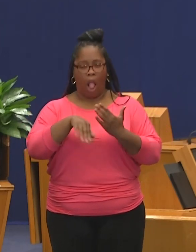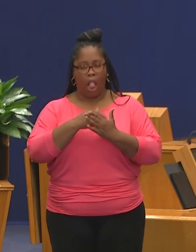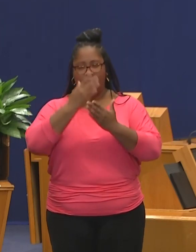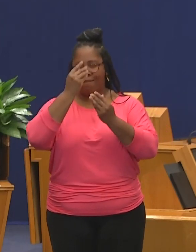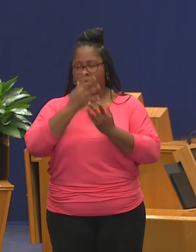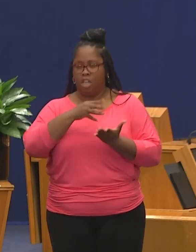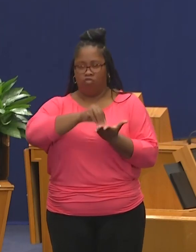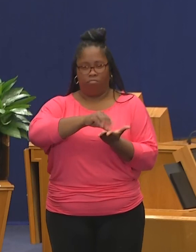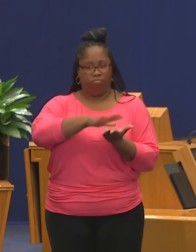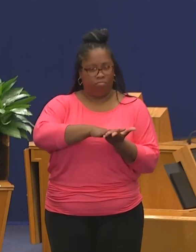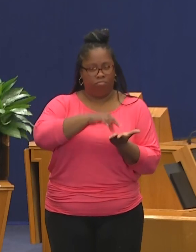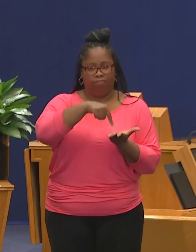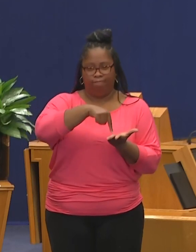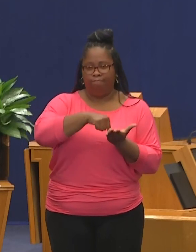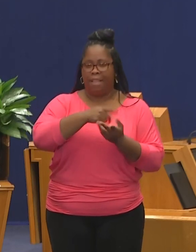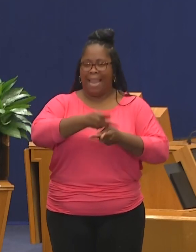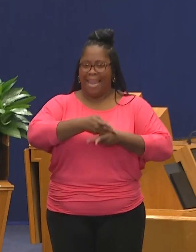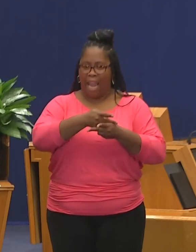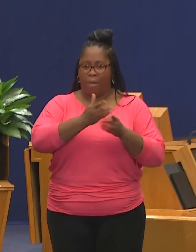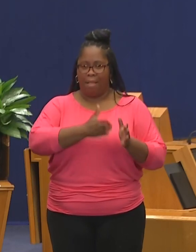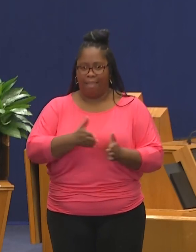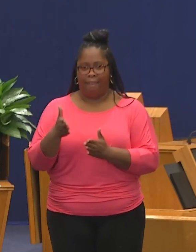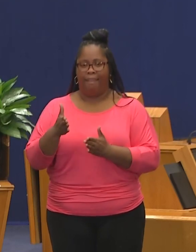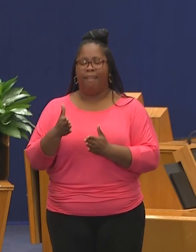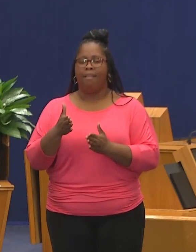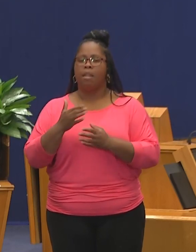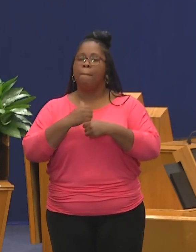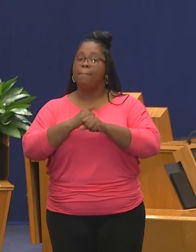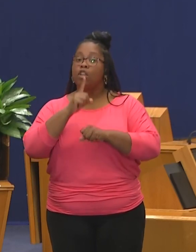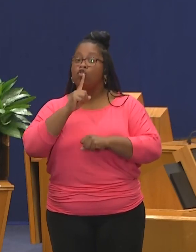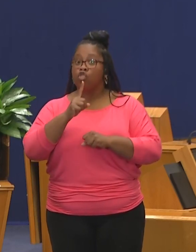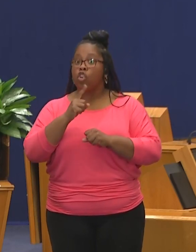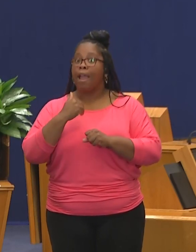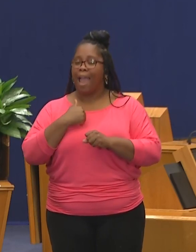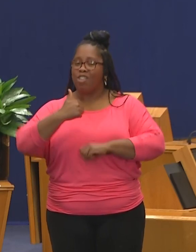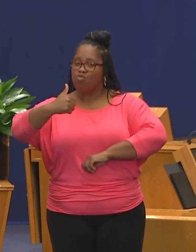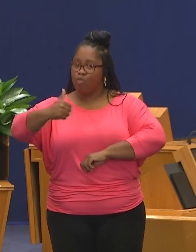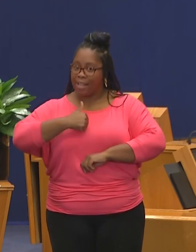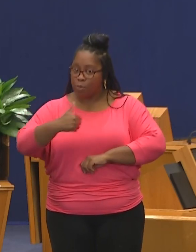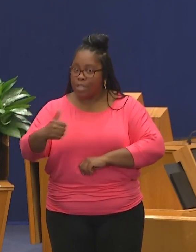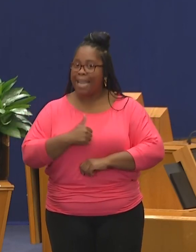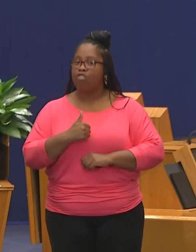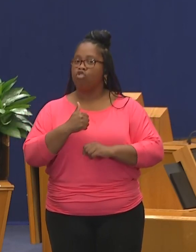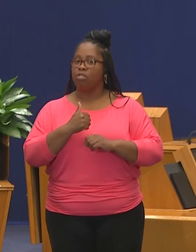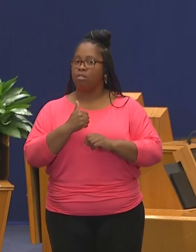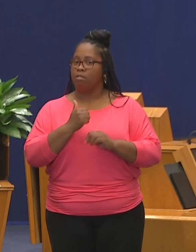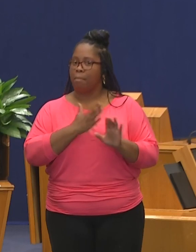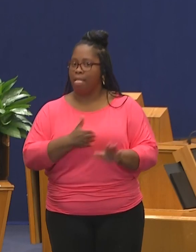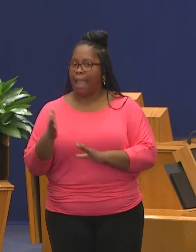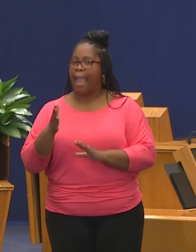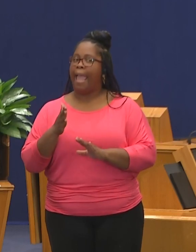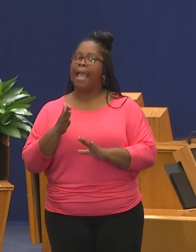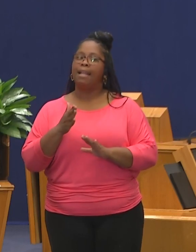SURE THAT THAT INFORMATION IS ALSO INCLUDED ON THE CARE PLAN AND THAT THERE'S A